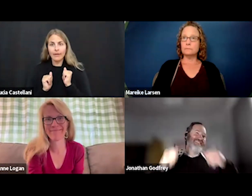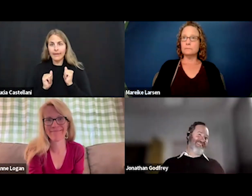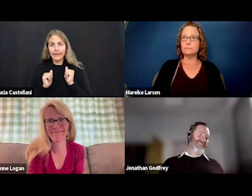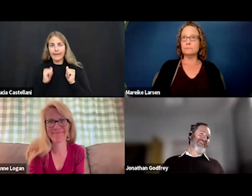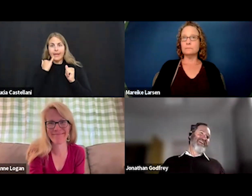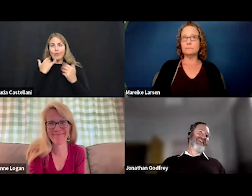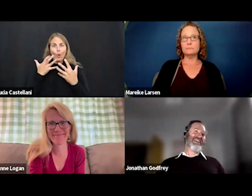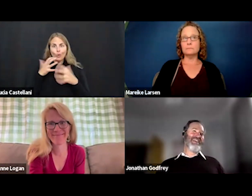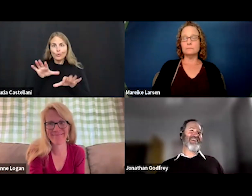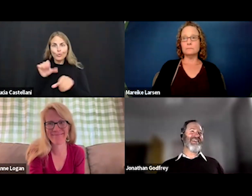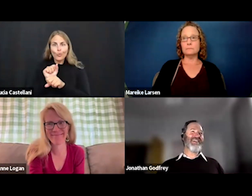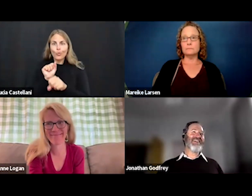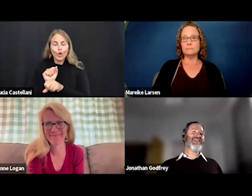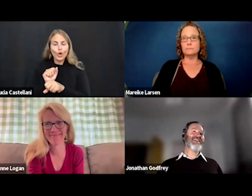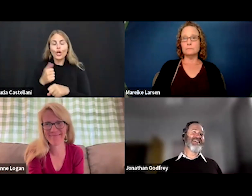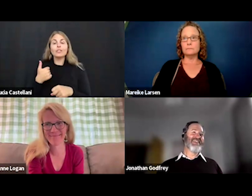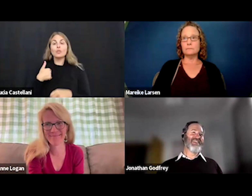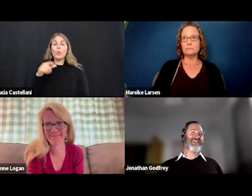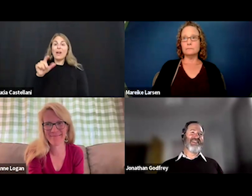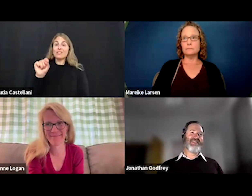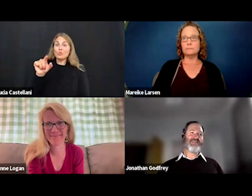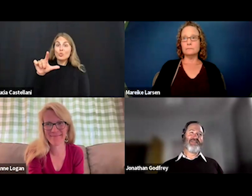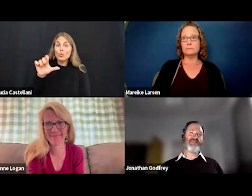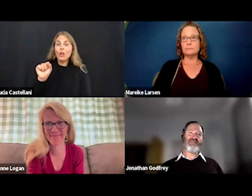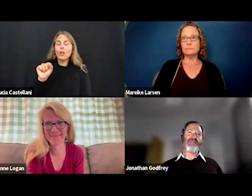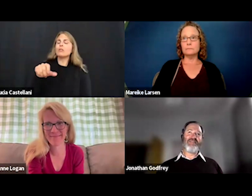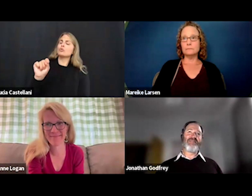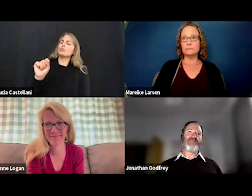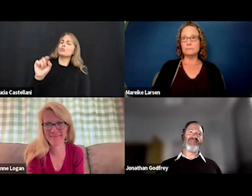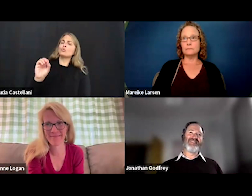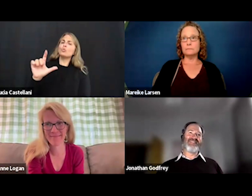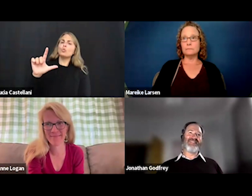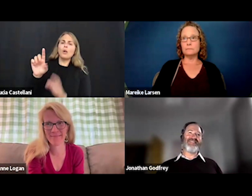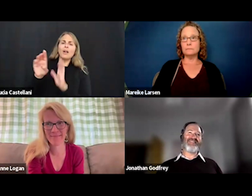So as tool builders, it's something to think about.